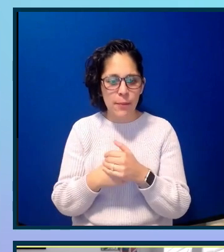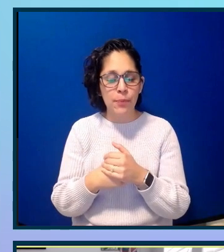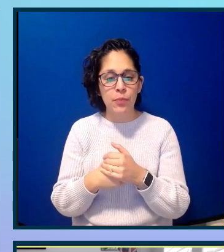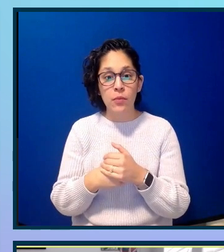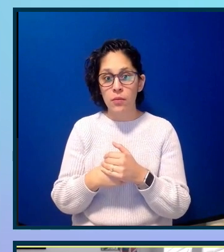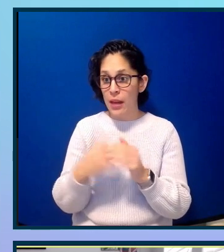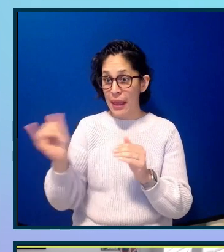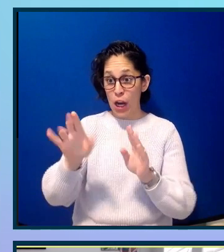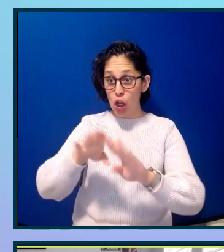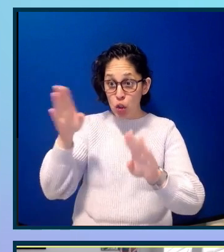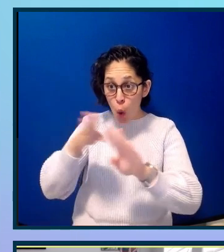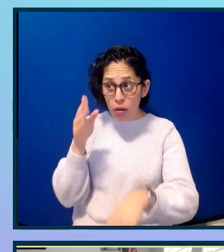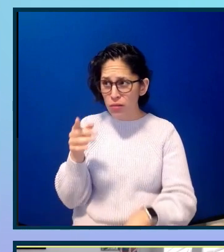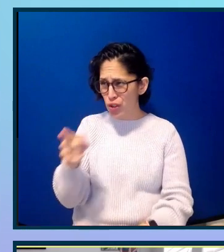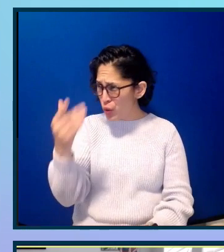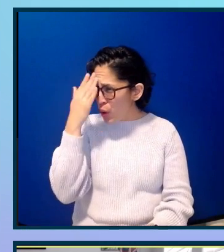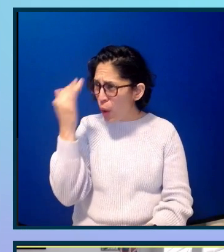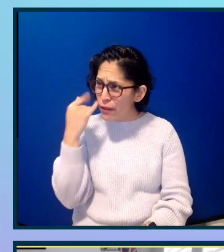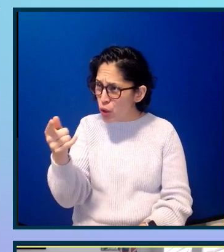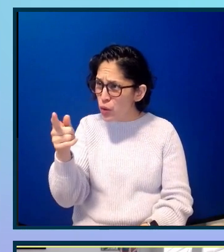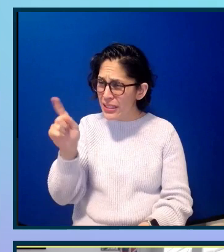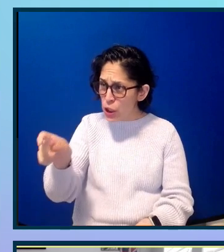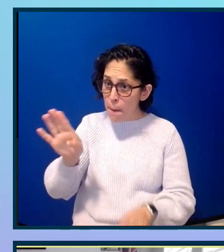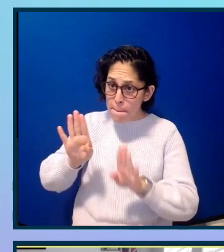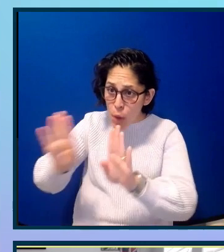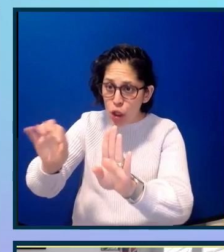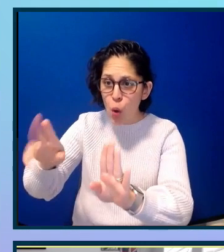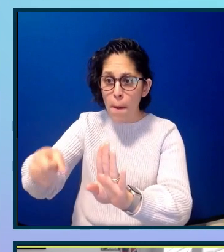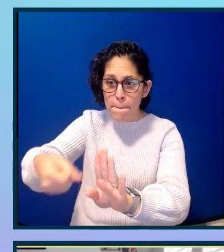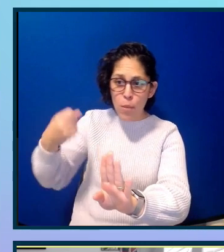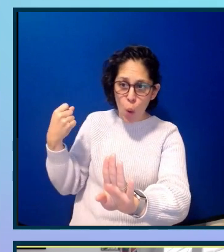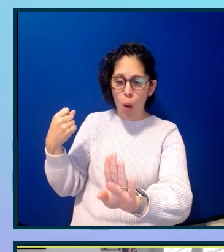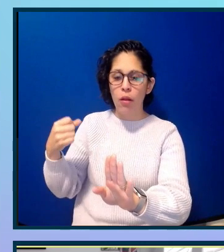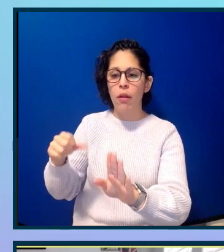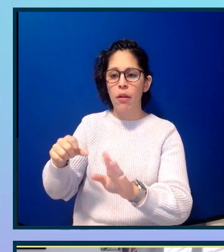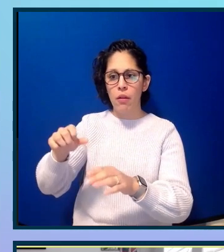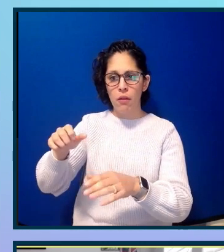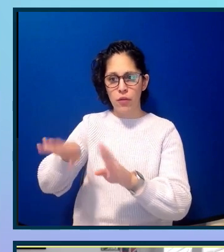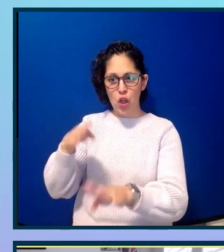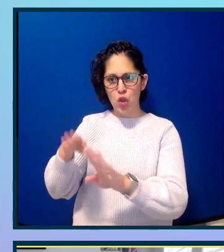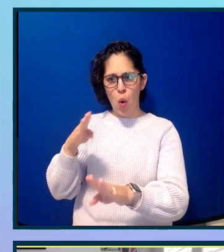And do you know if you're meant to push or pull the door? And the way that the handle is shaped is giving you cues,